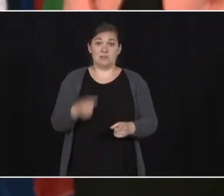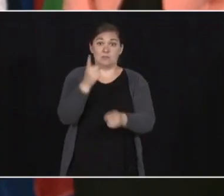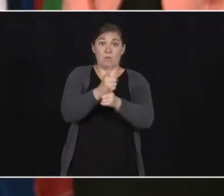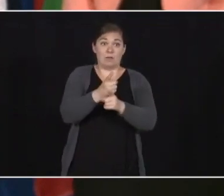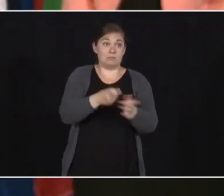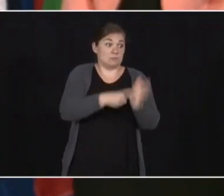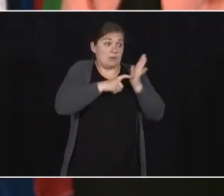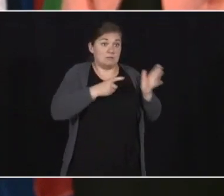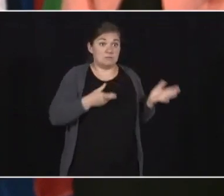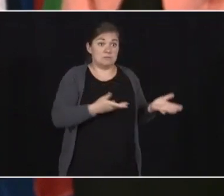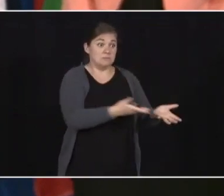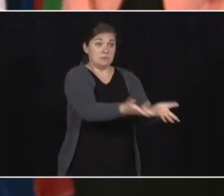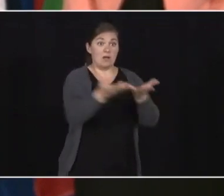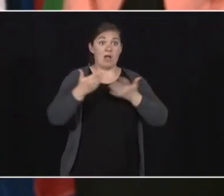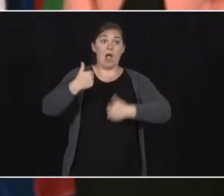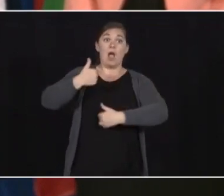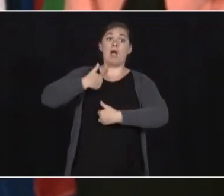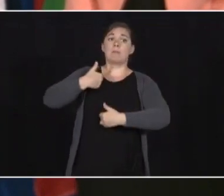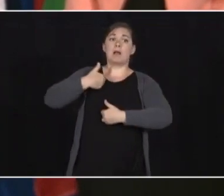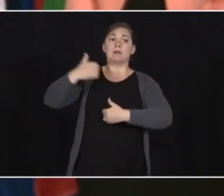military to be there 24 seven